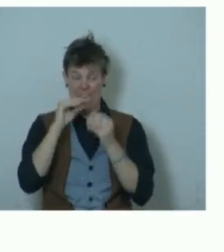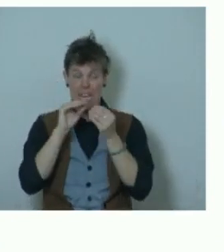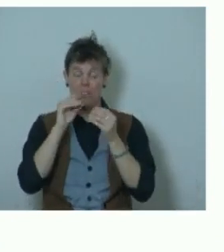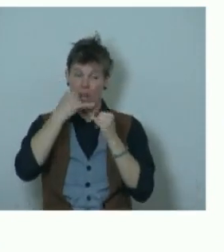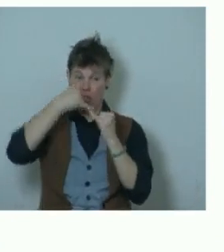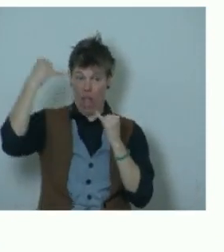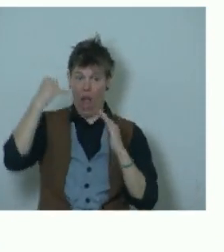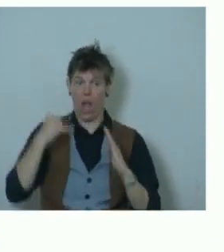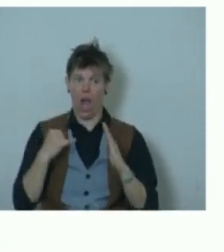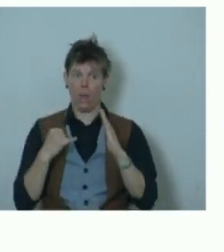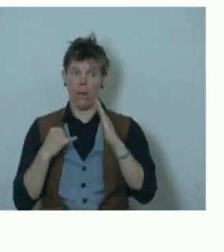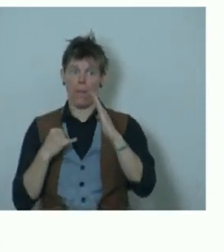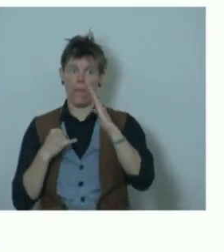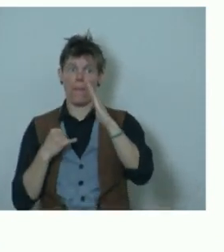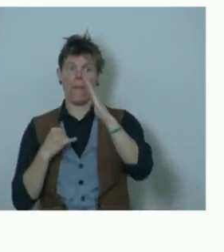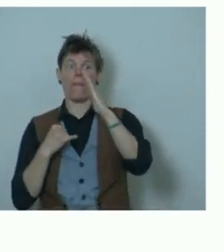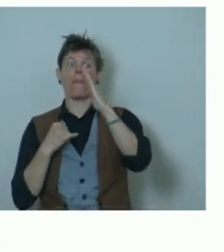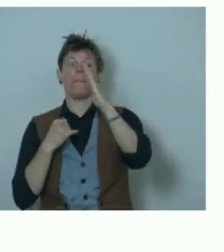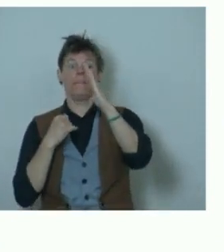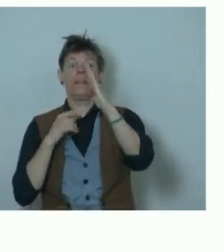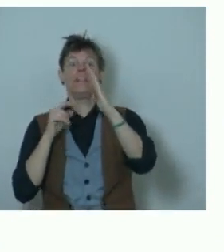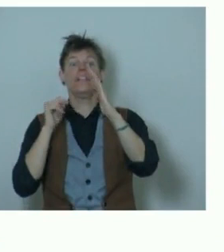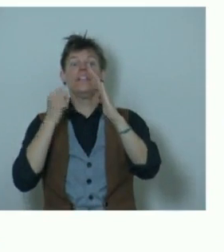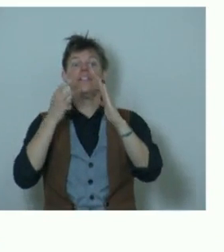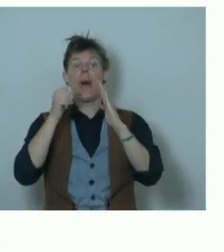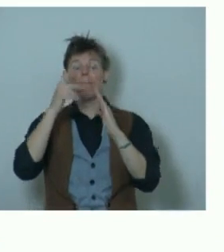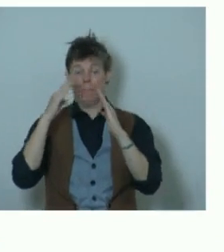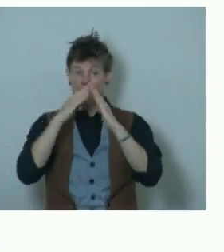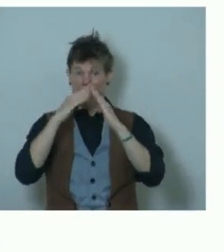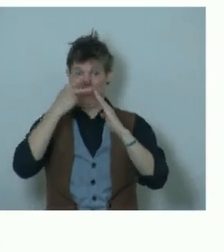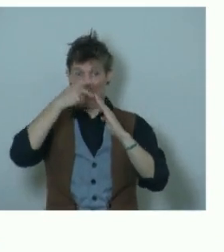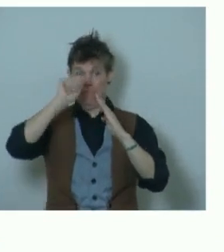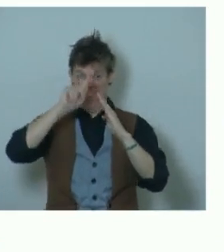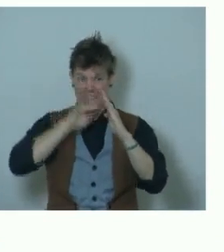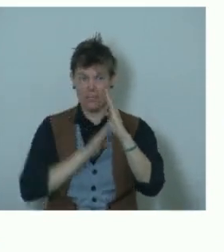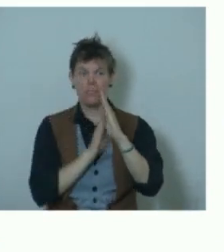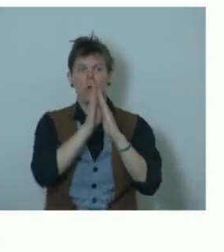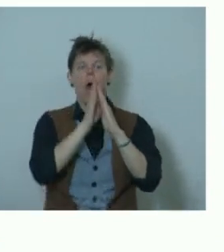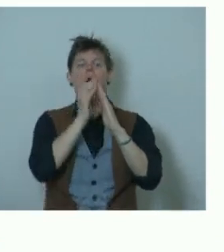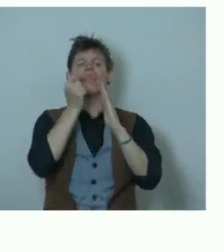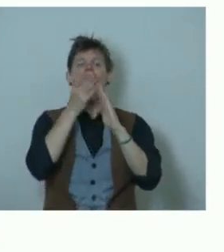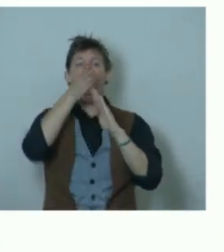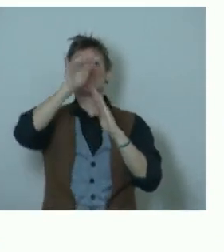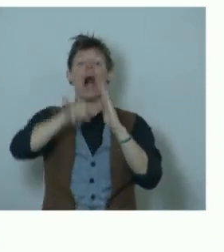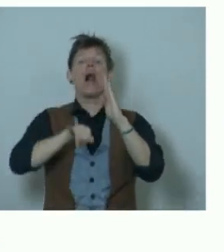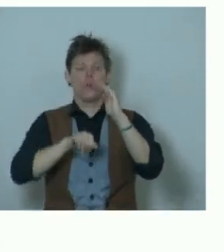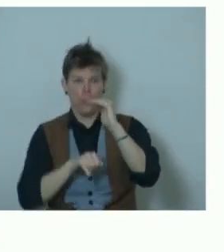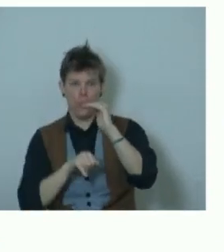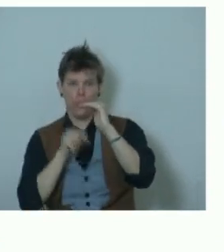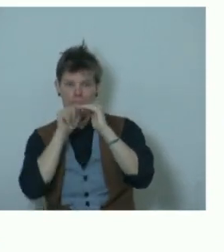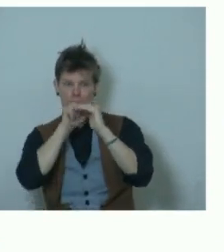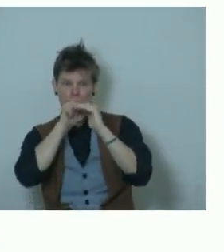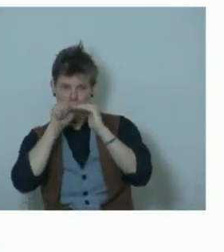YOU WILL SEE A SQUISHED DOWN SET OF CURVES THAT USED TO BE QUITE HIGH.